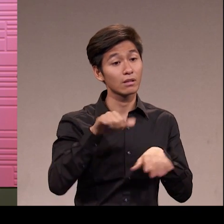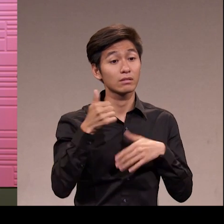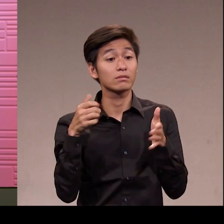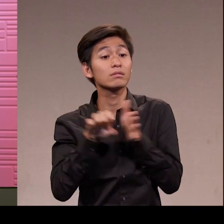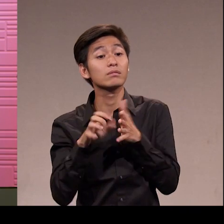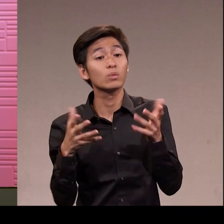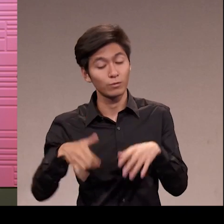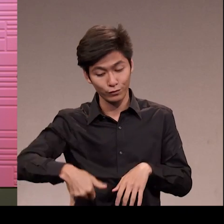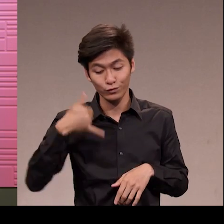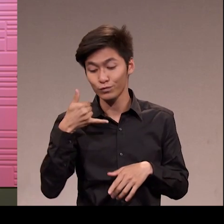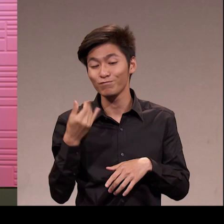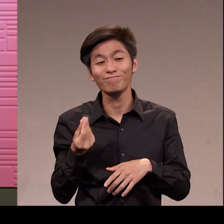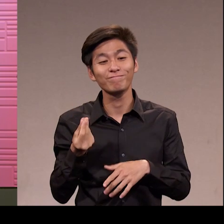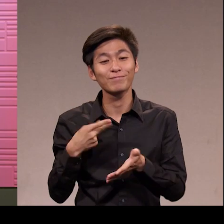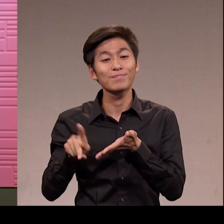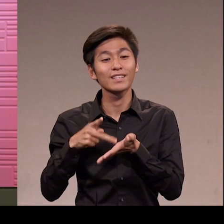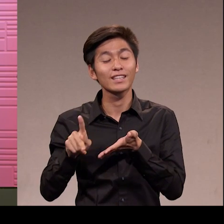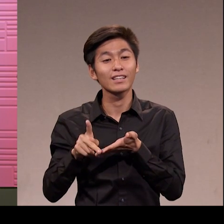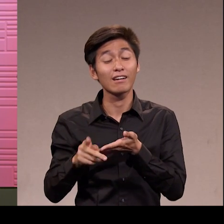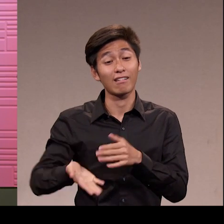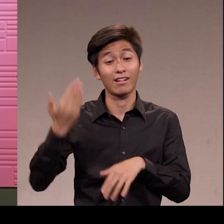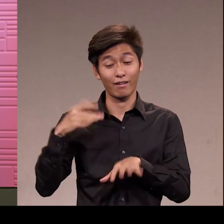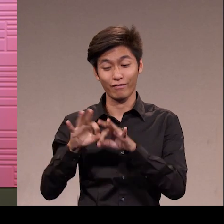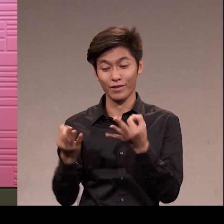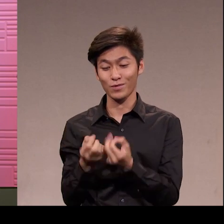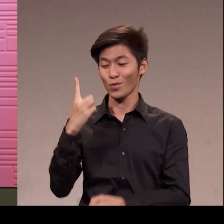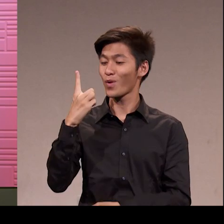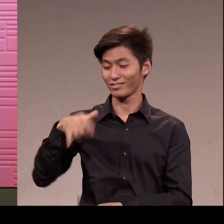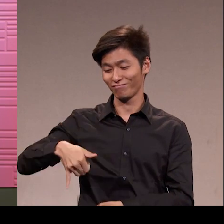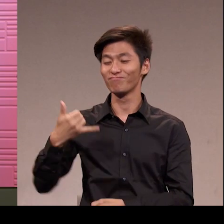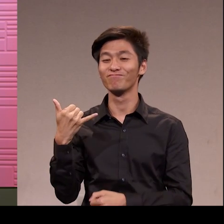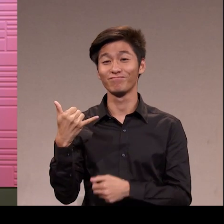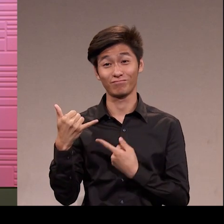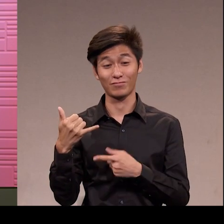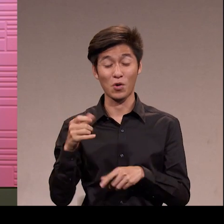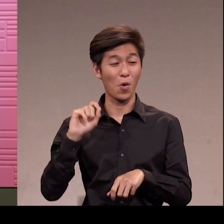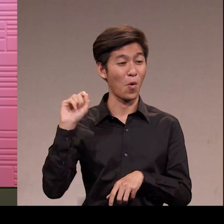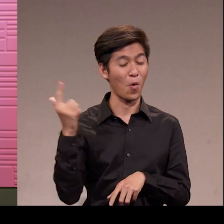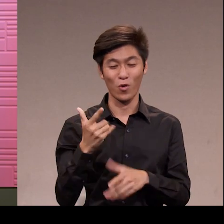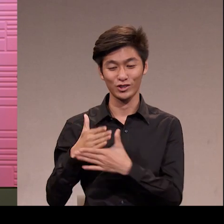Before every home owns only 1 phone. Everyone in the family uses the same phone.